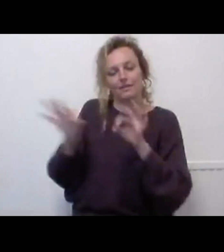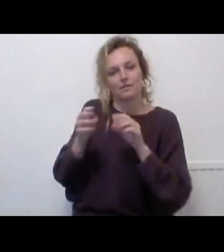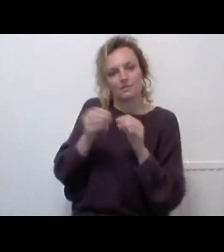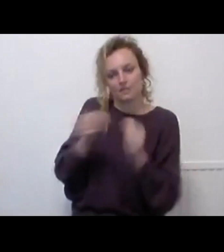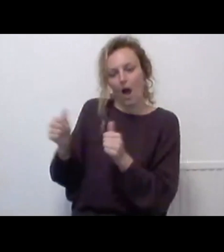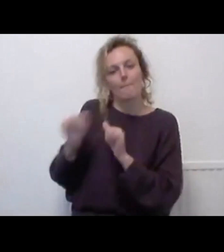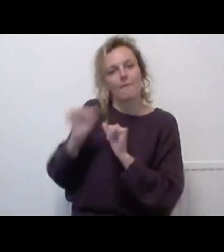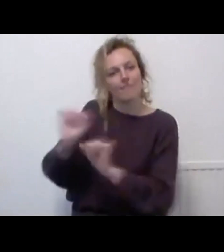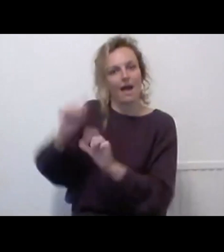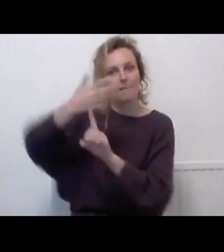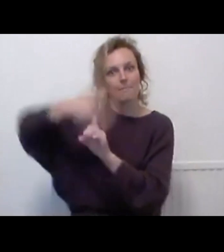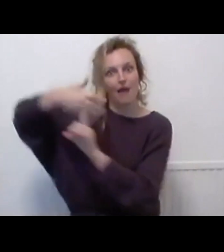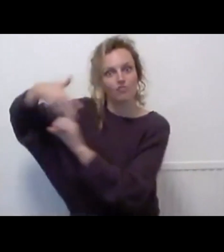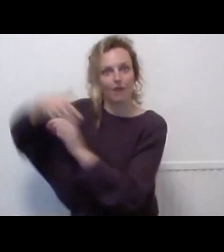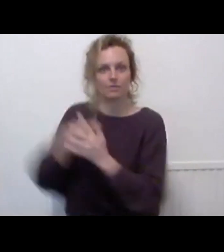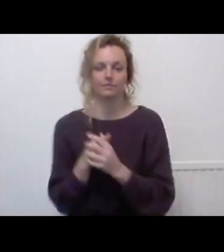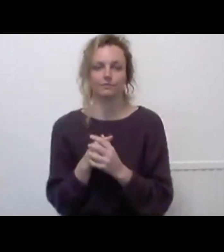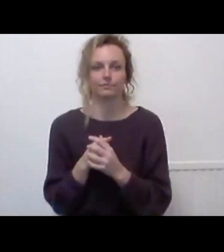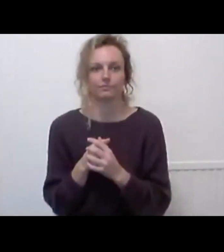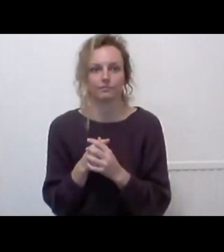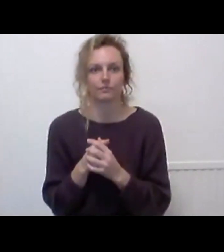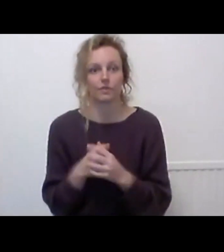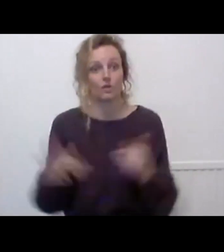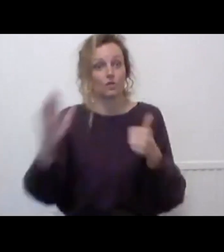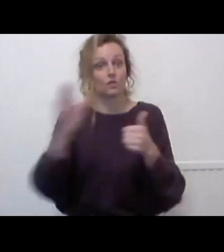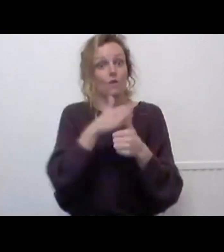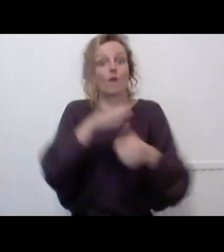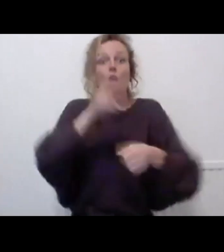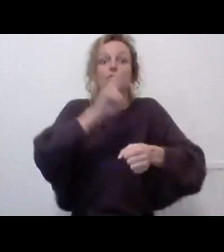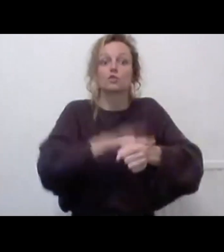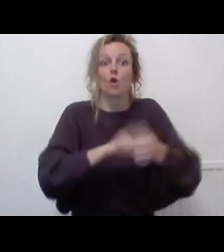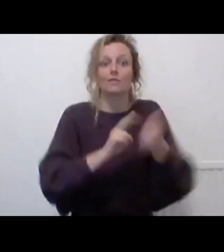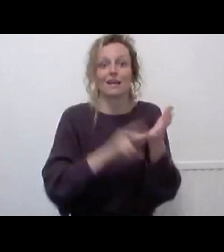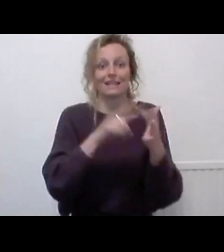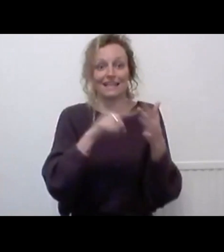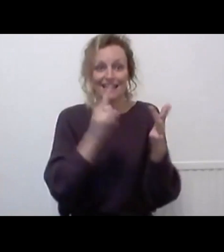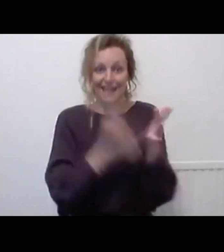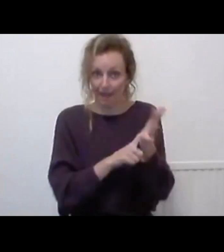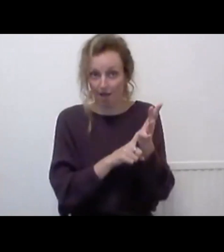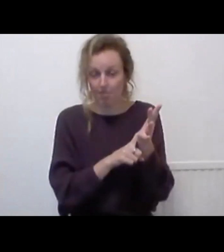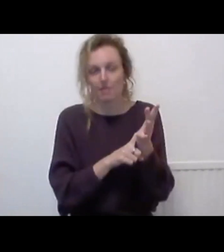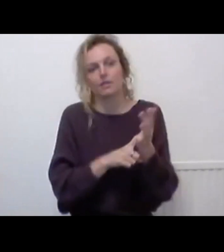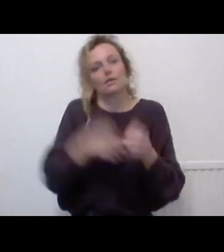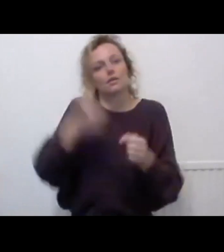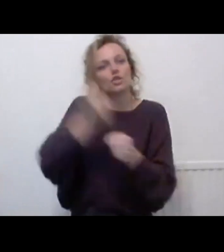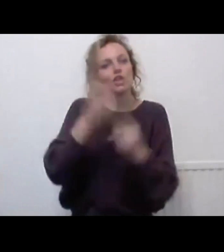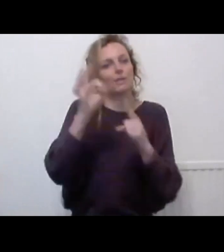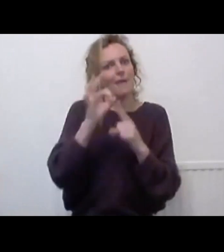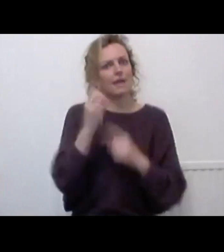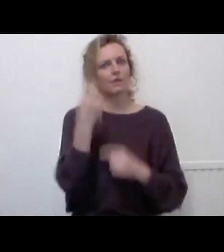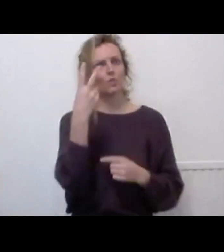introduce you to Dr. Neil carpets. He's a GP of 24 years at Kingswood Health Center.